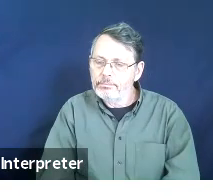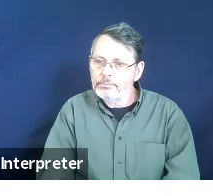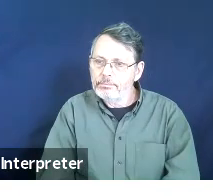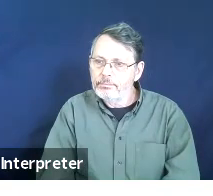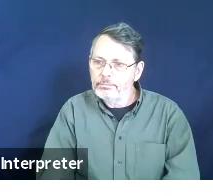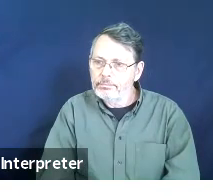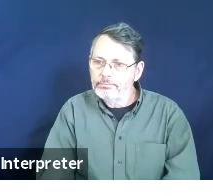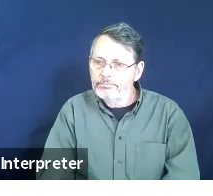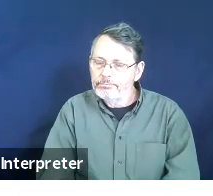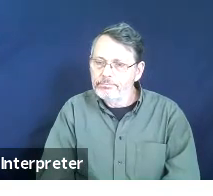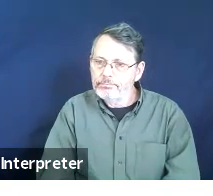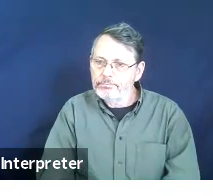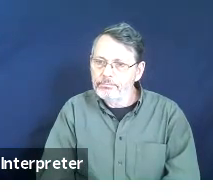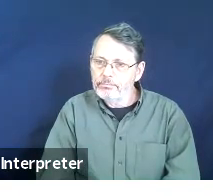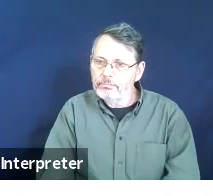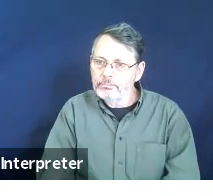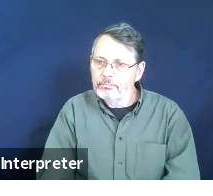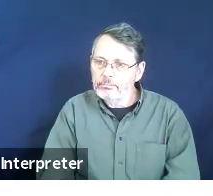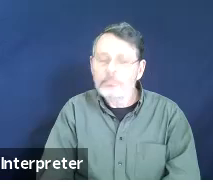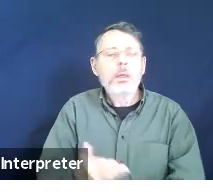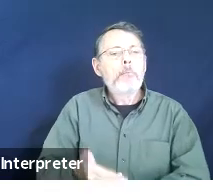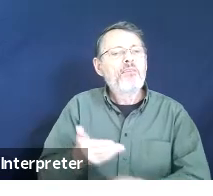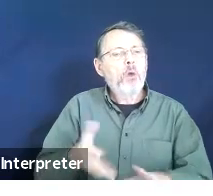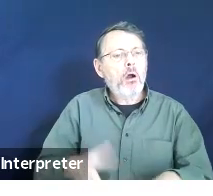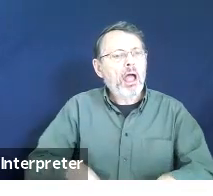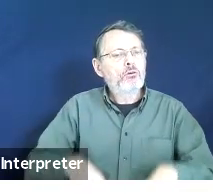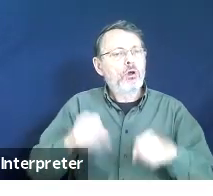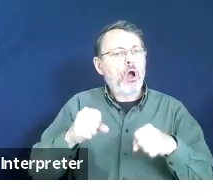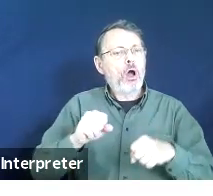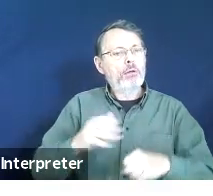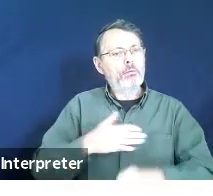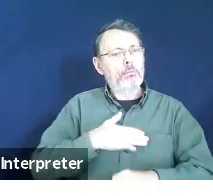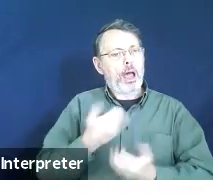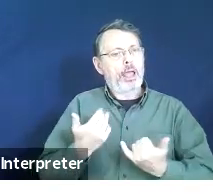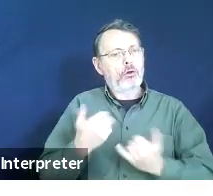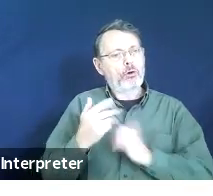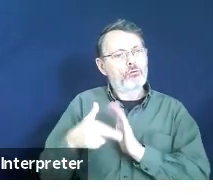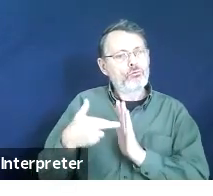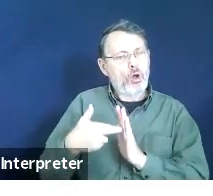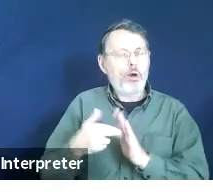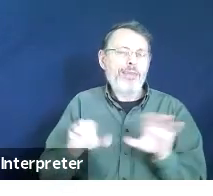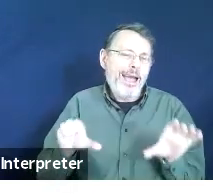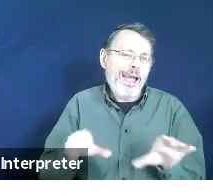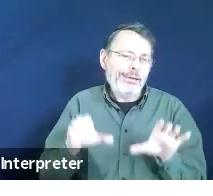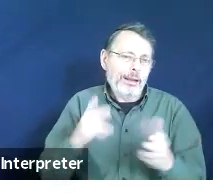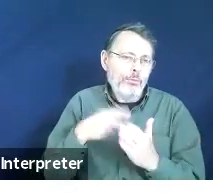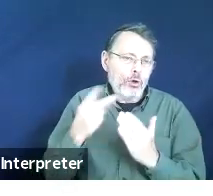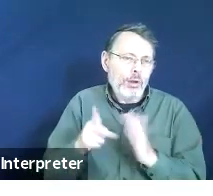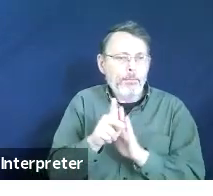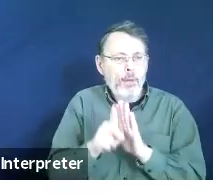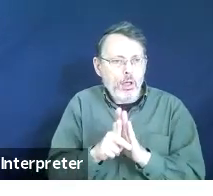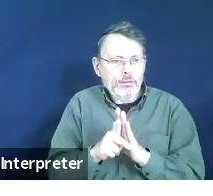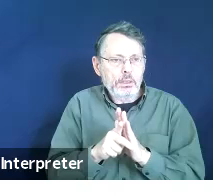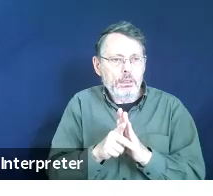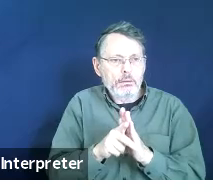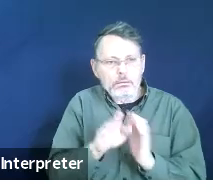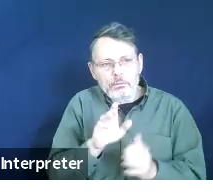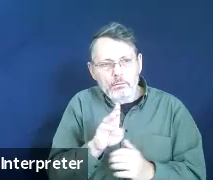So before I took the role of acting program and Policy Branch Chief, I was deployed